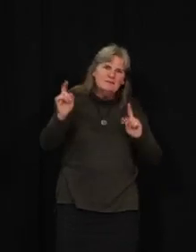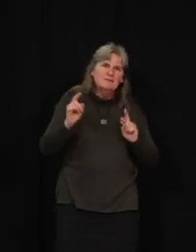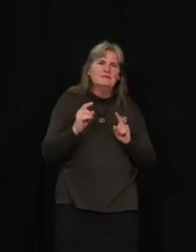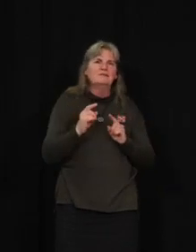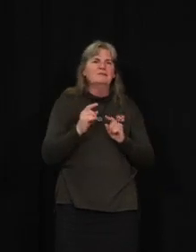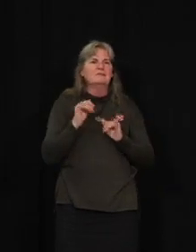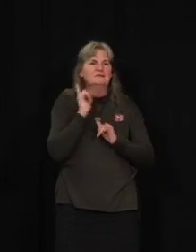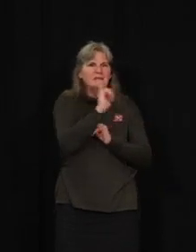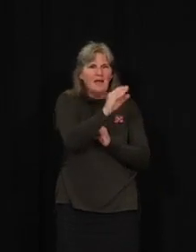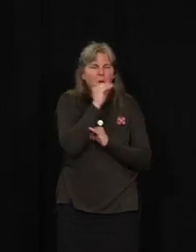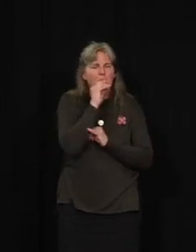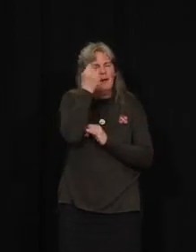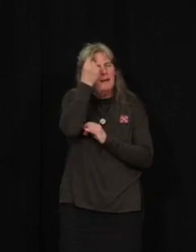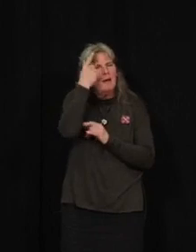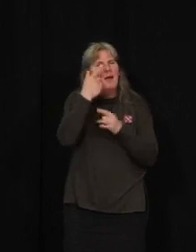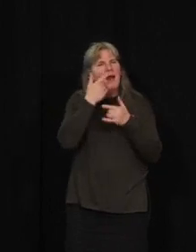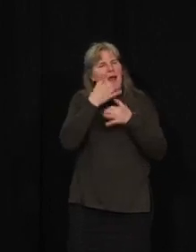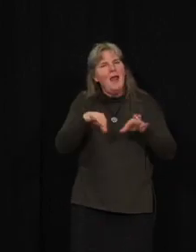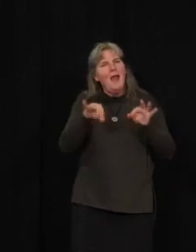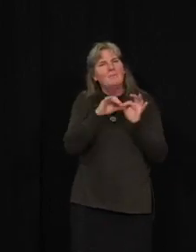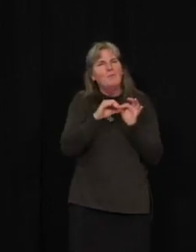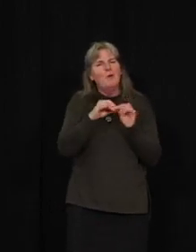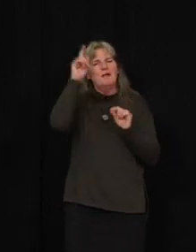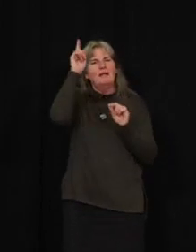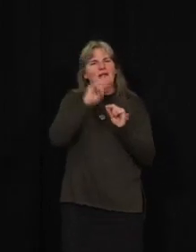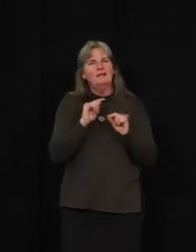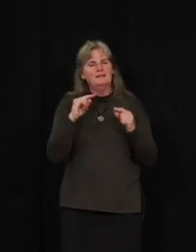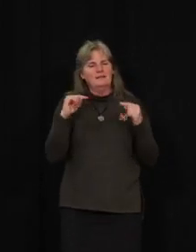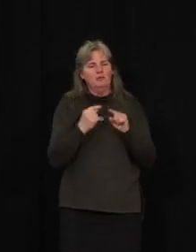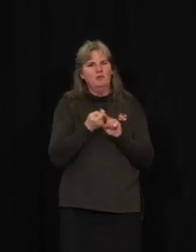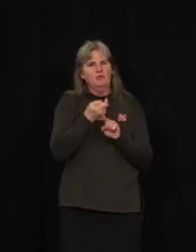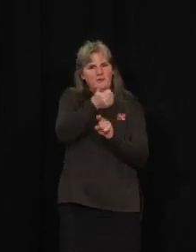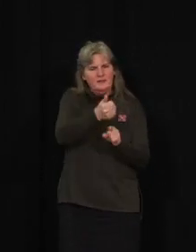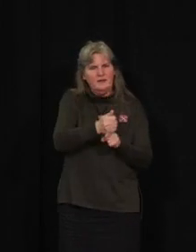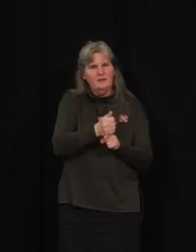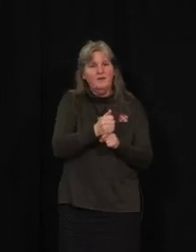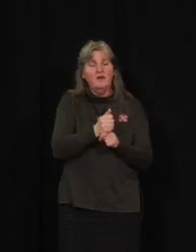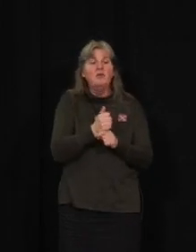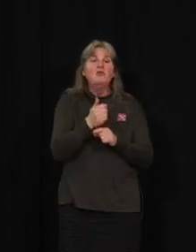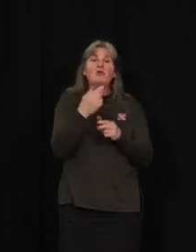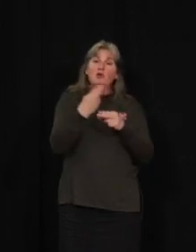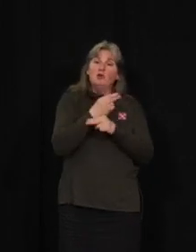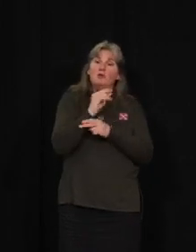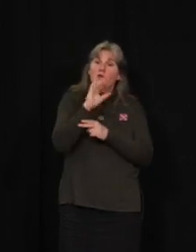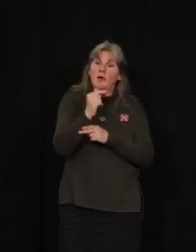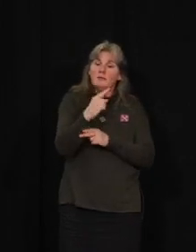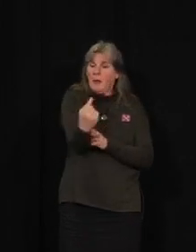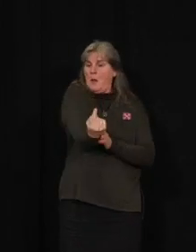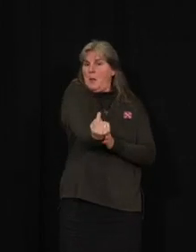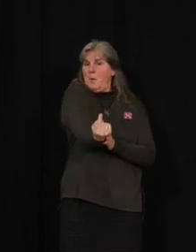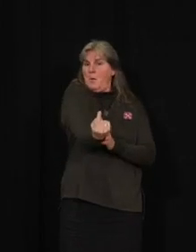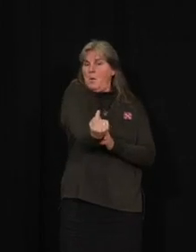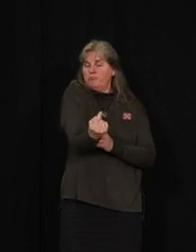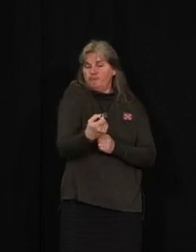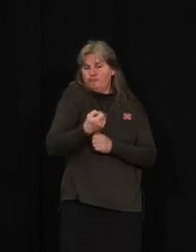follow harm reduction rules. Please don't use alone and havea naloxone get handy. There are many resources and